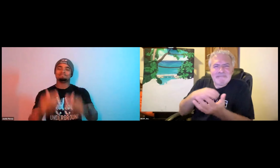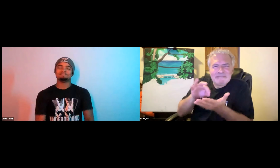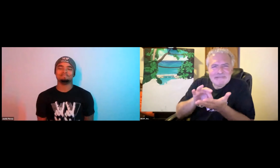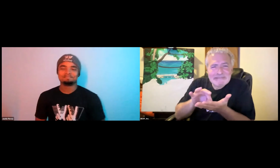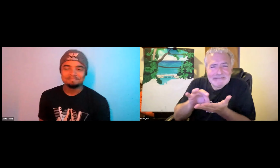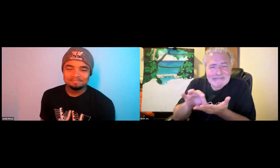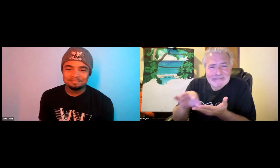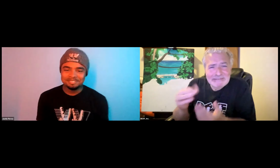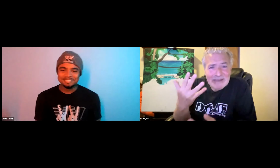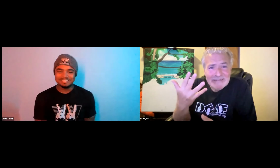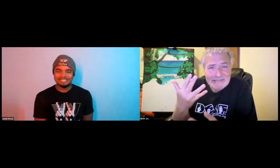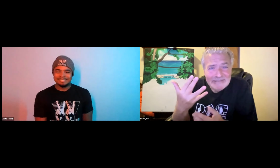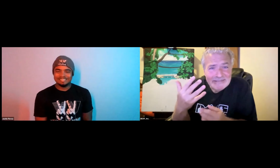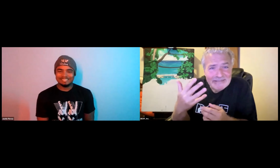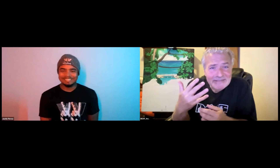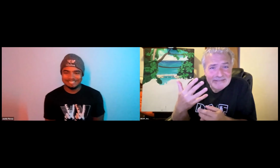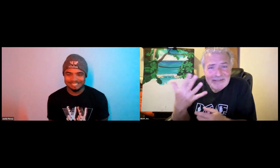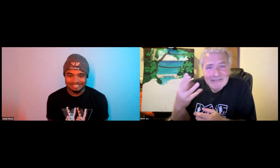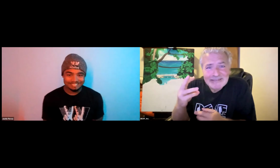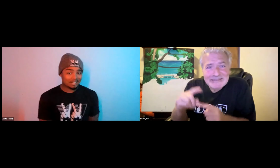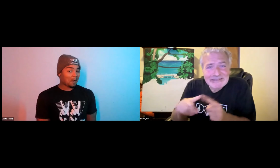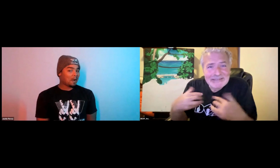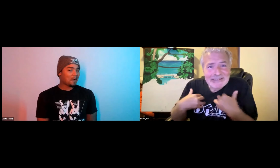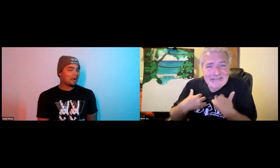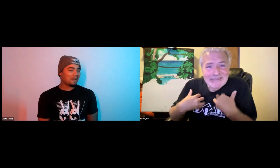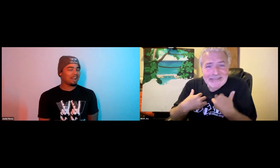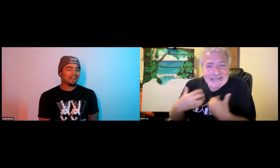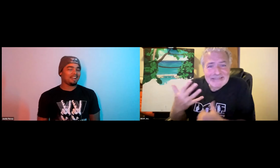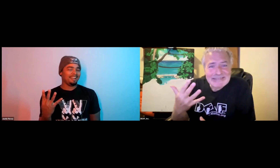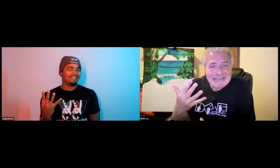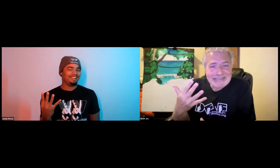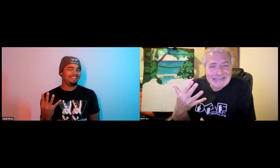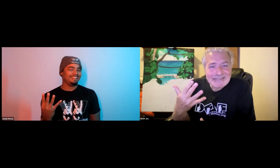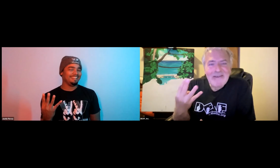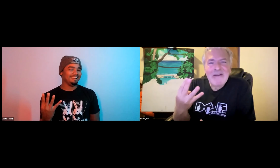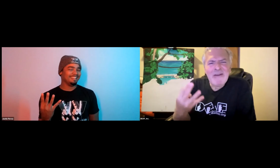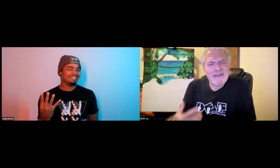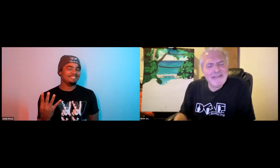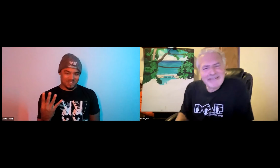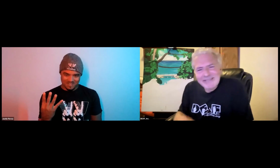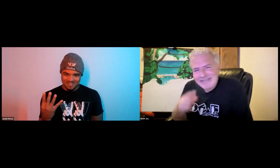Thank you. Oh, my goodness. How many animals were you? Four or five?